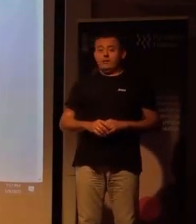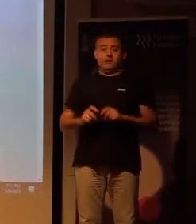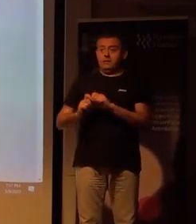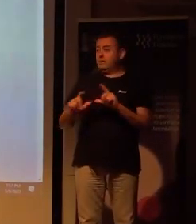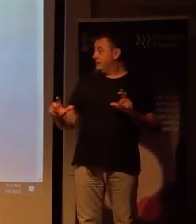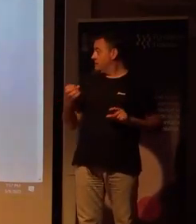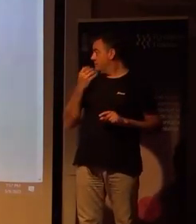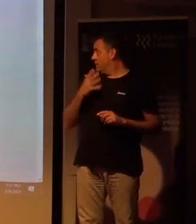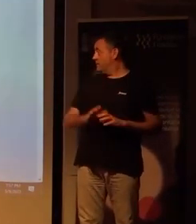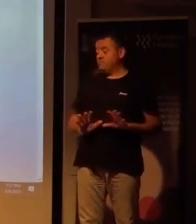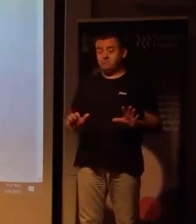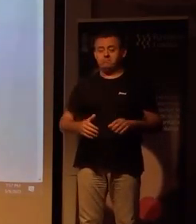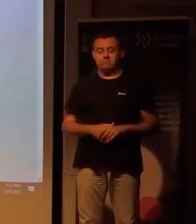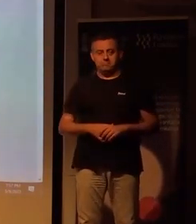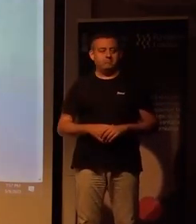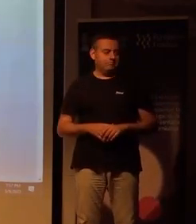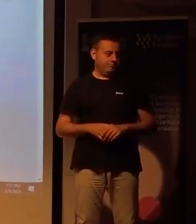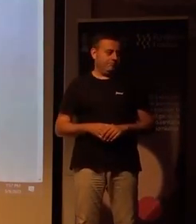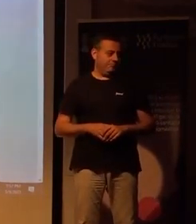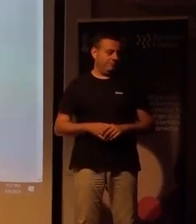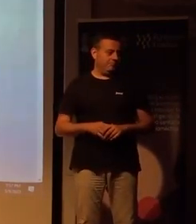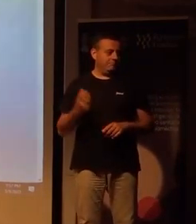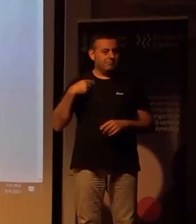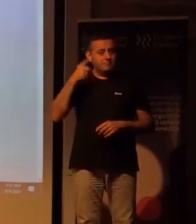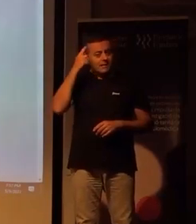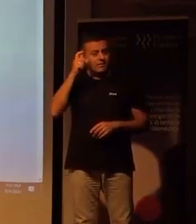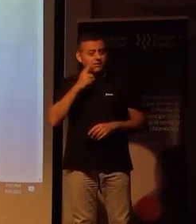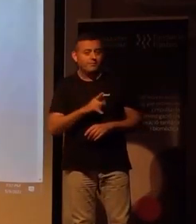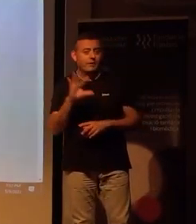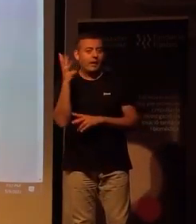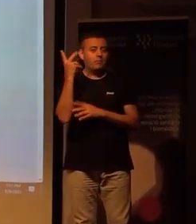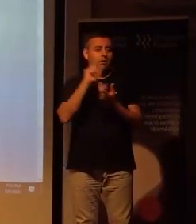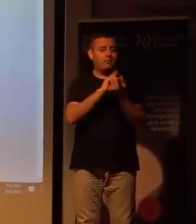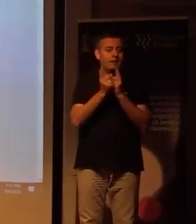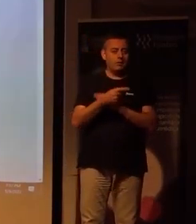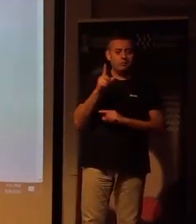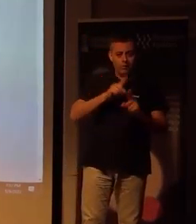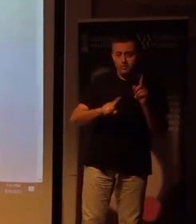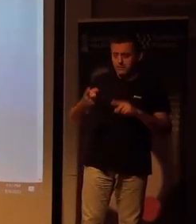I think everyone has heard about the problem of climate change, that we have a problem with the fact that there is more and more population,